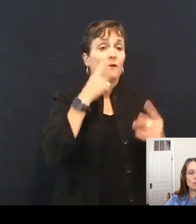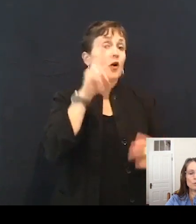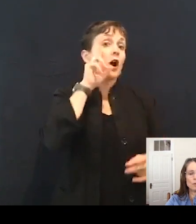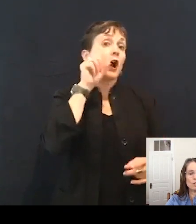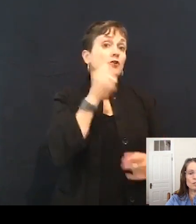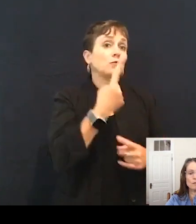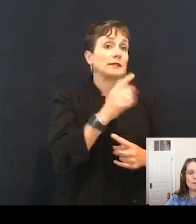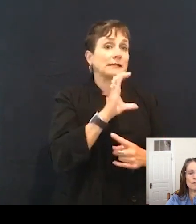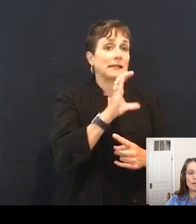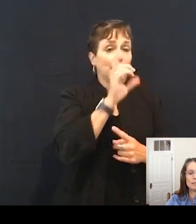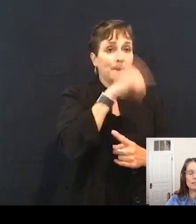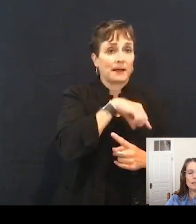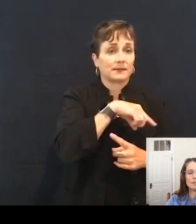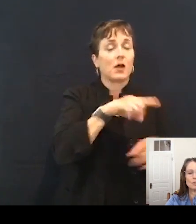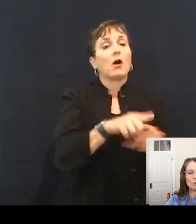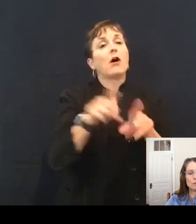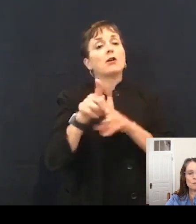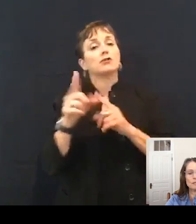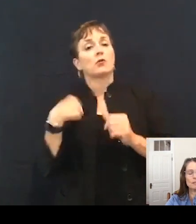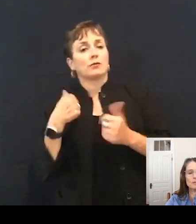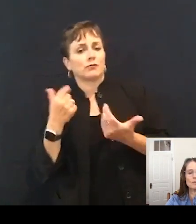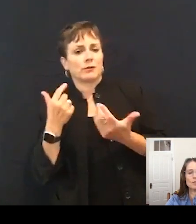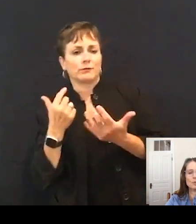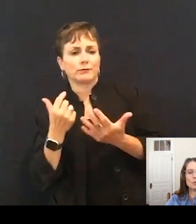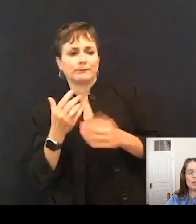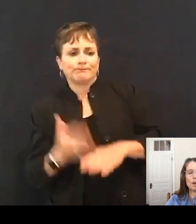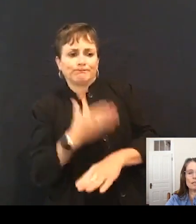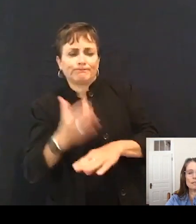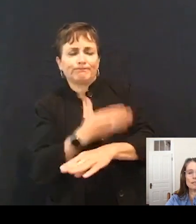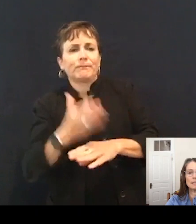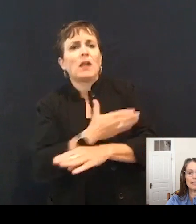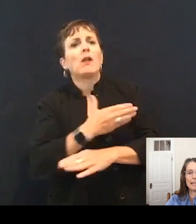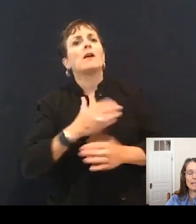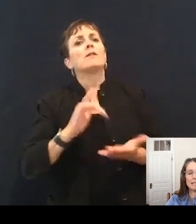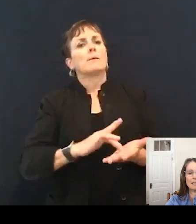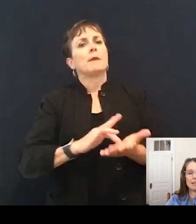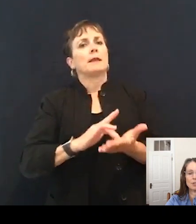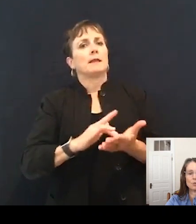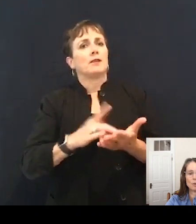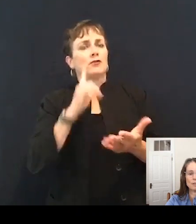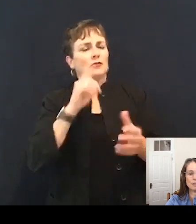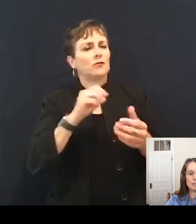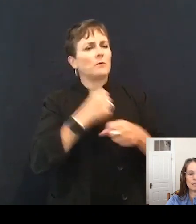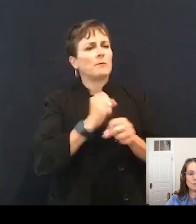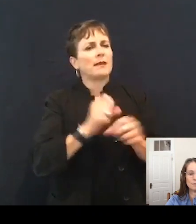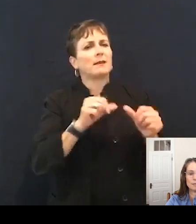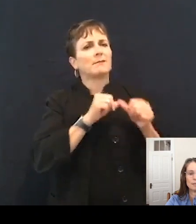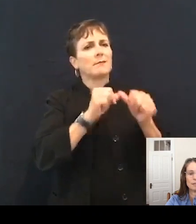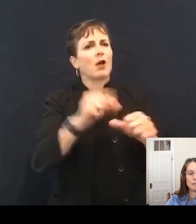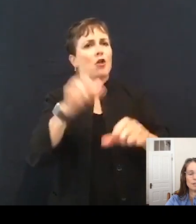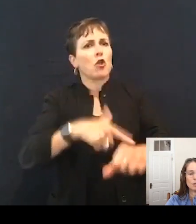duration of effect, as a treatment for visual loss in Acadian USH1C.